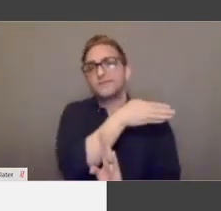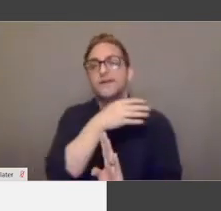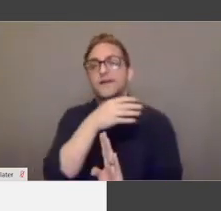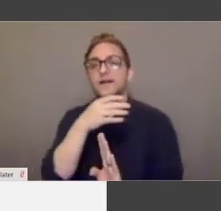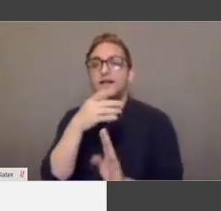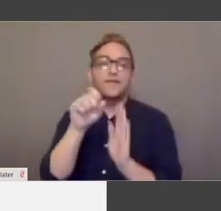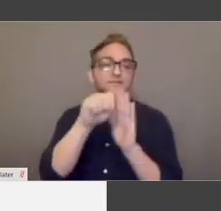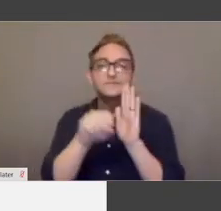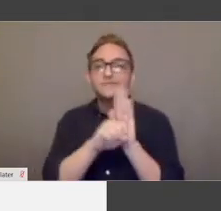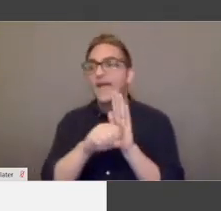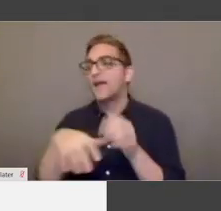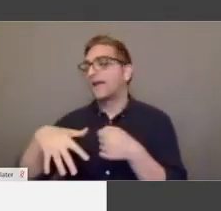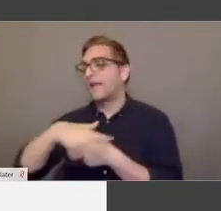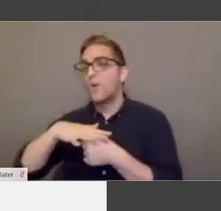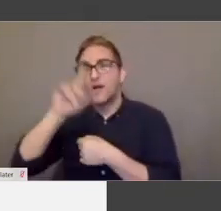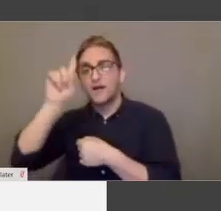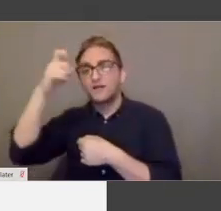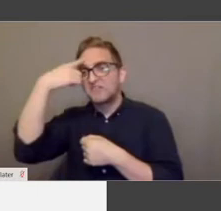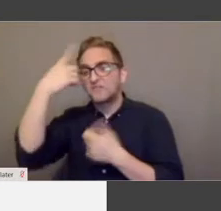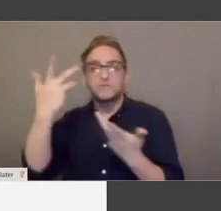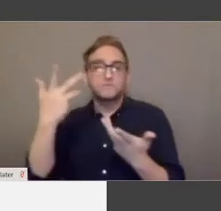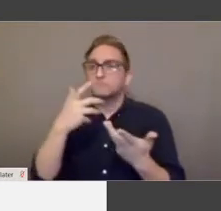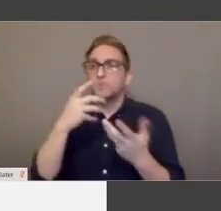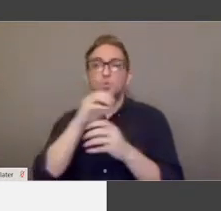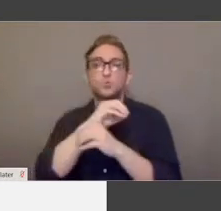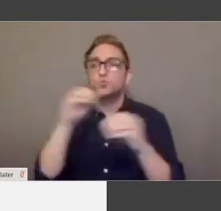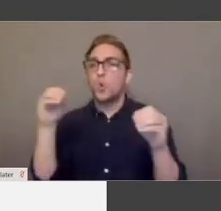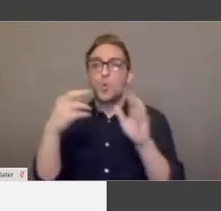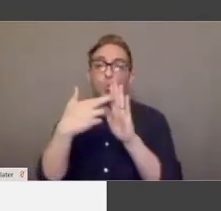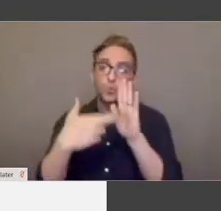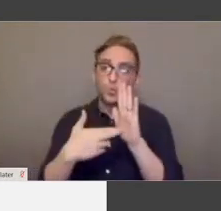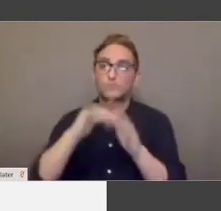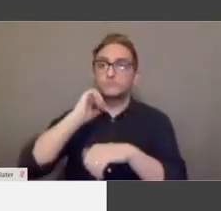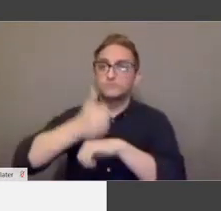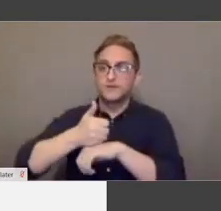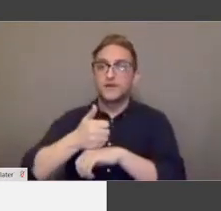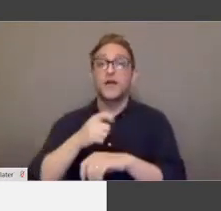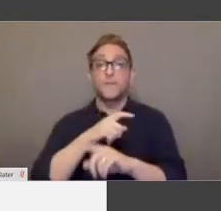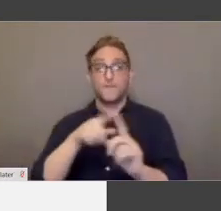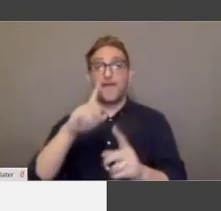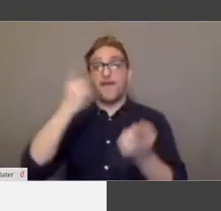entities to provide that, so that all changed with the Americans with Disability Act.